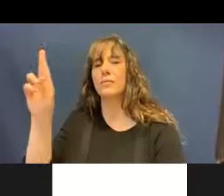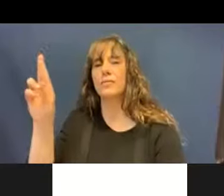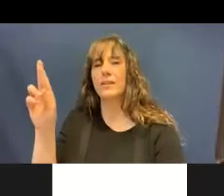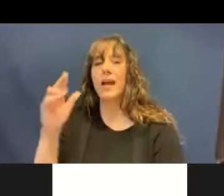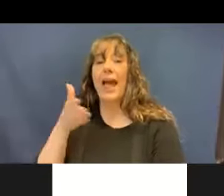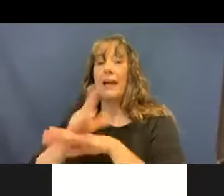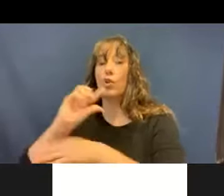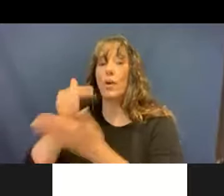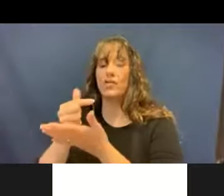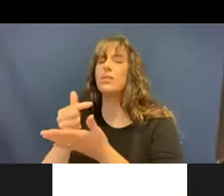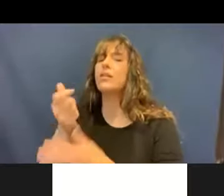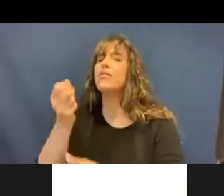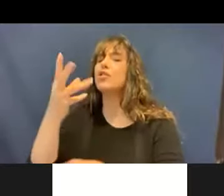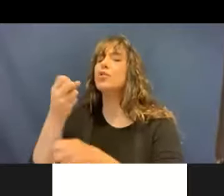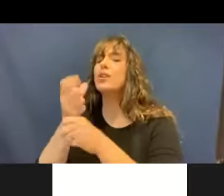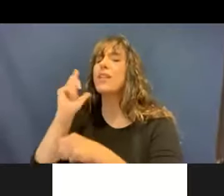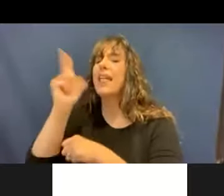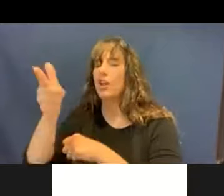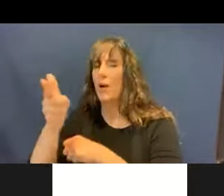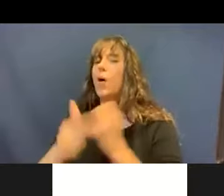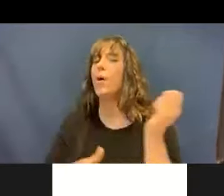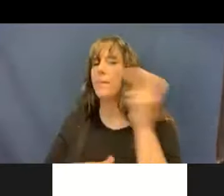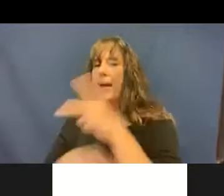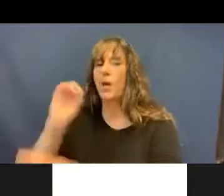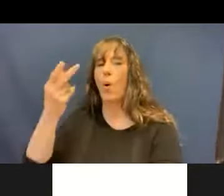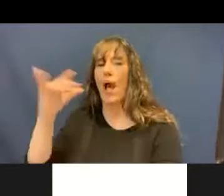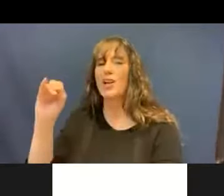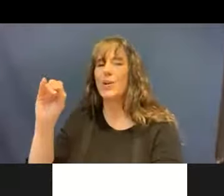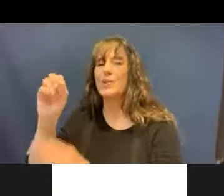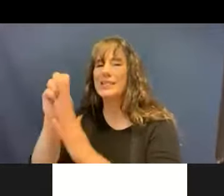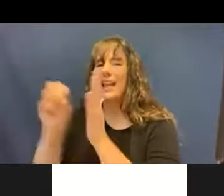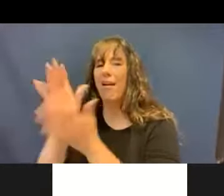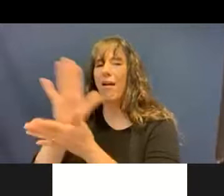years later, I went back to the college of veterinary medicine because one of my dogs